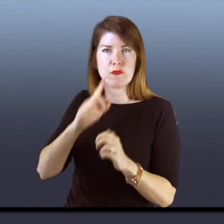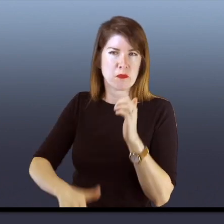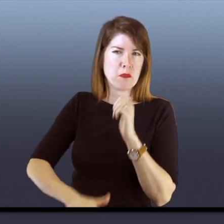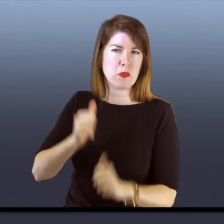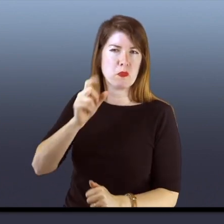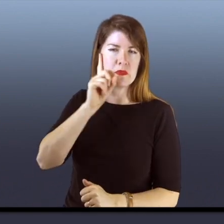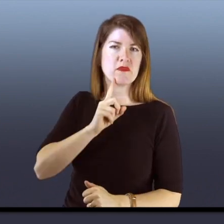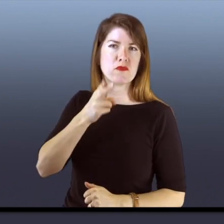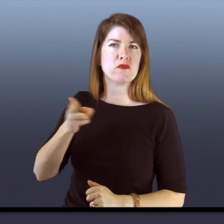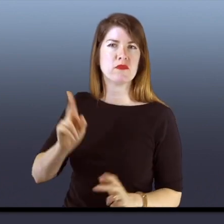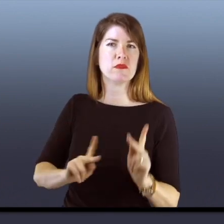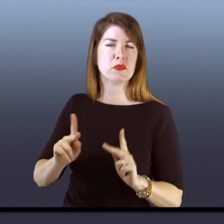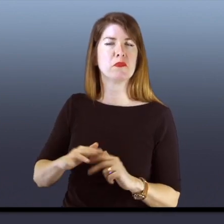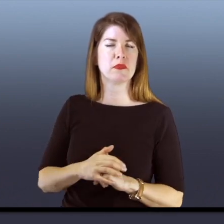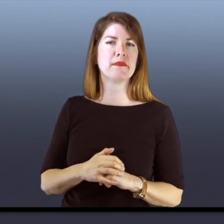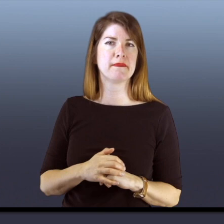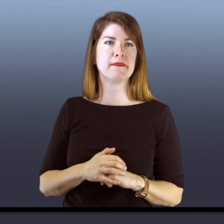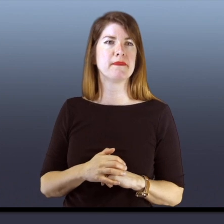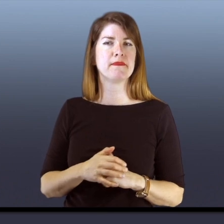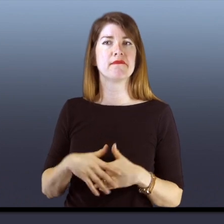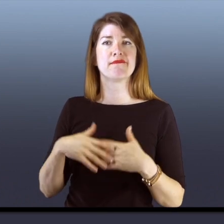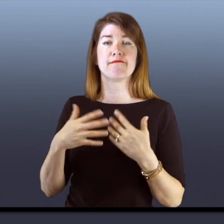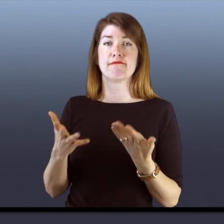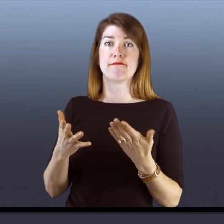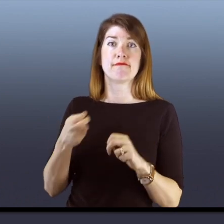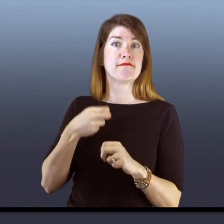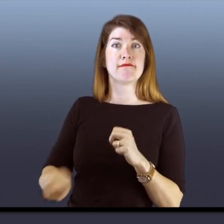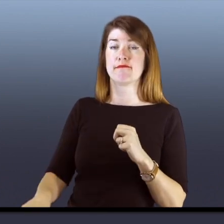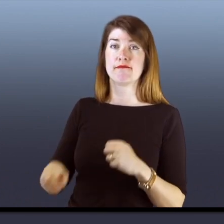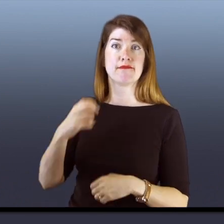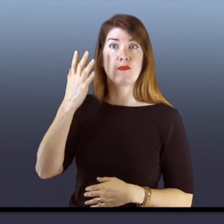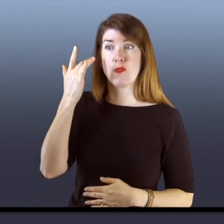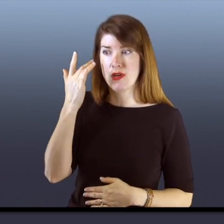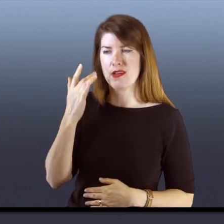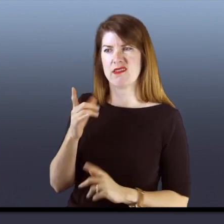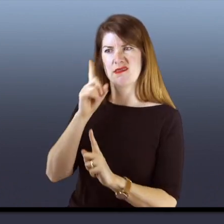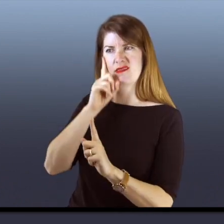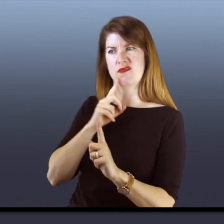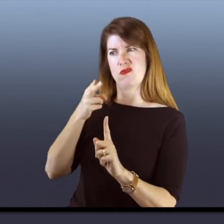It is very hard for deaf and hard of hearing individuals to access the mental health system.